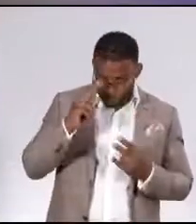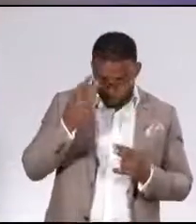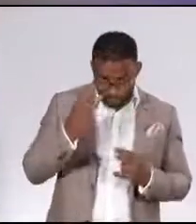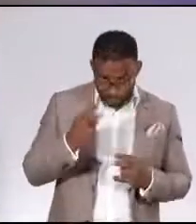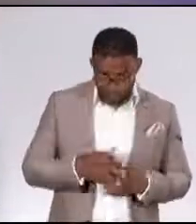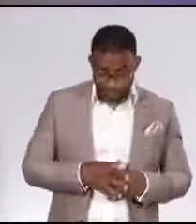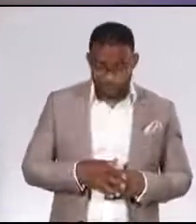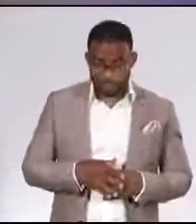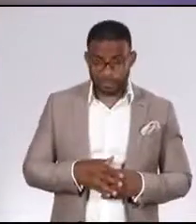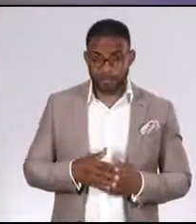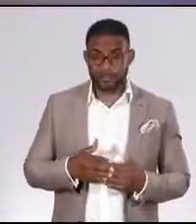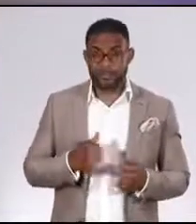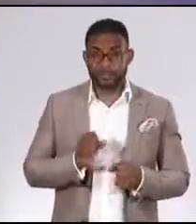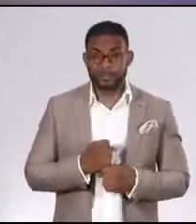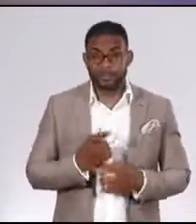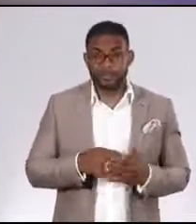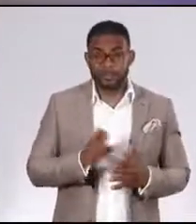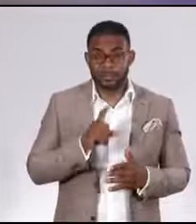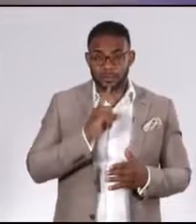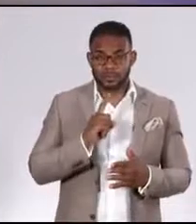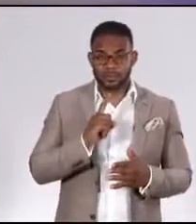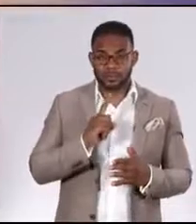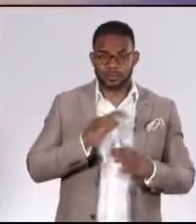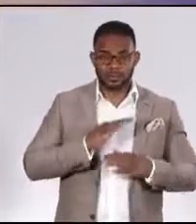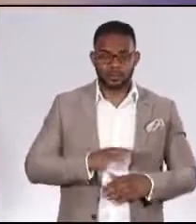and makes what should be a relaxing night out stressful.